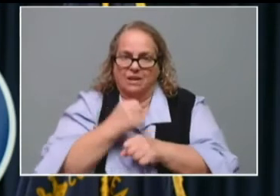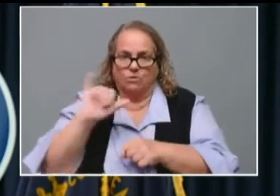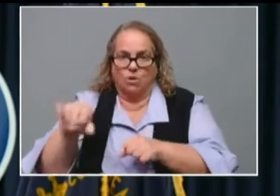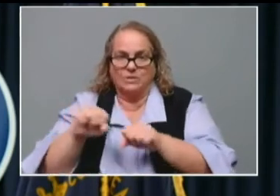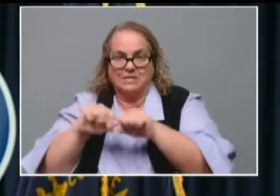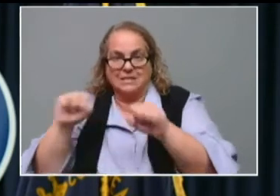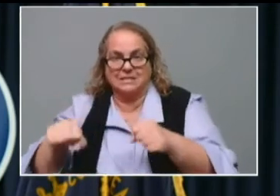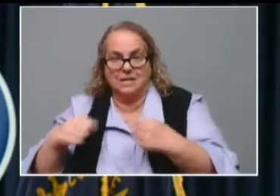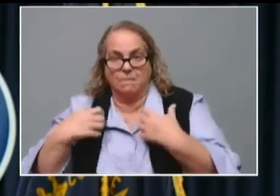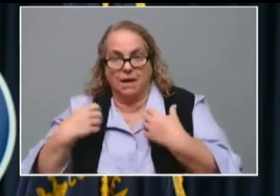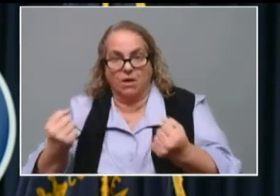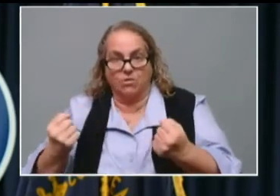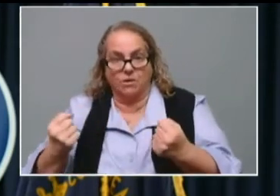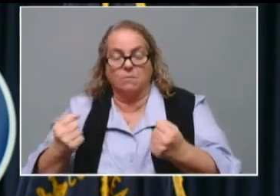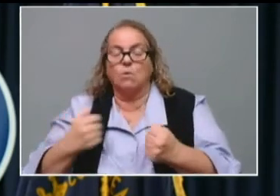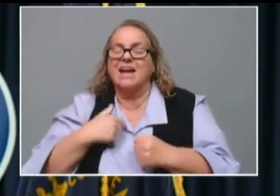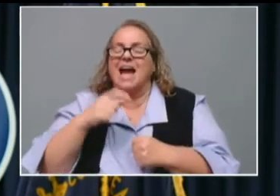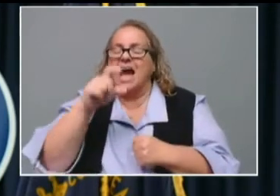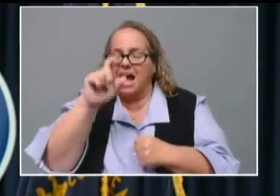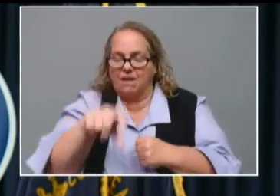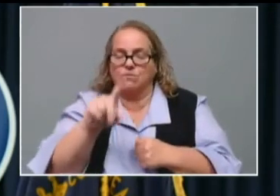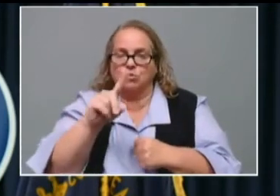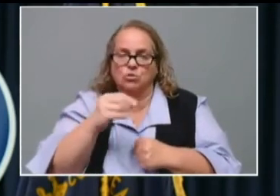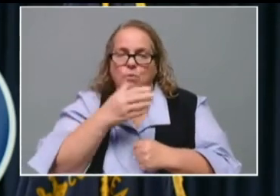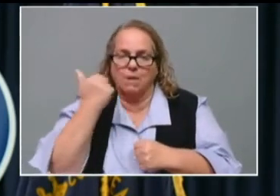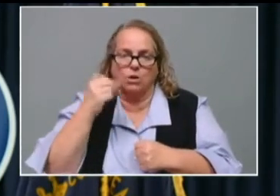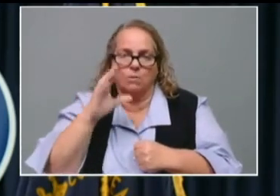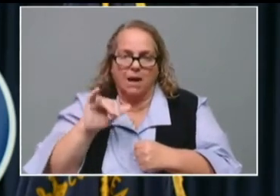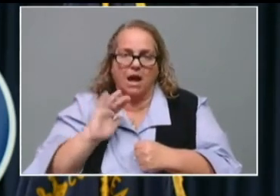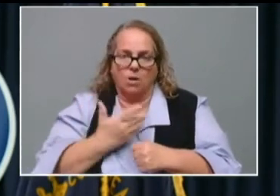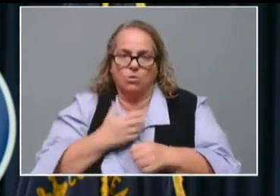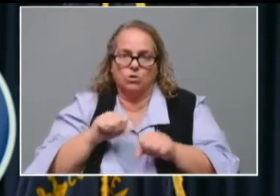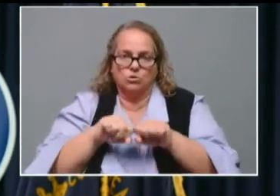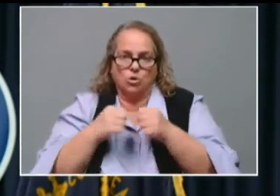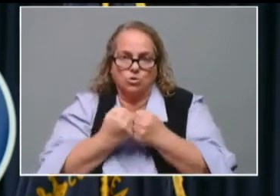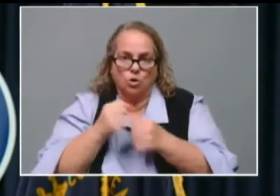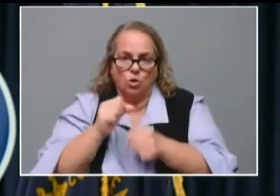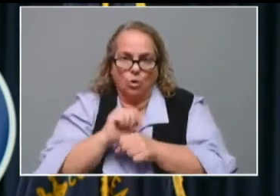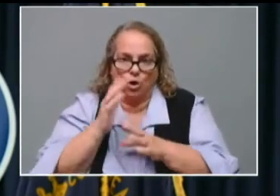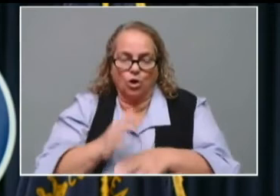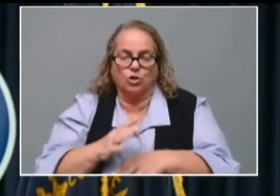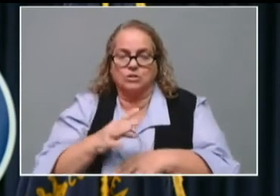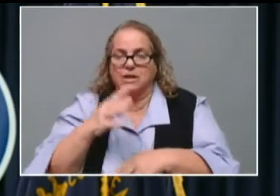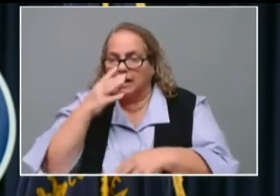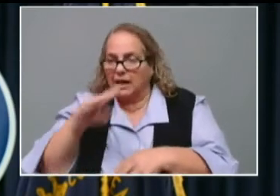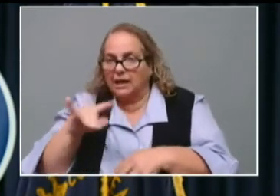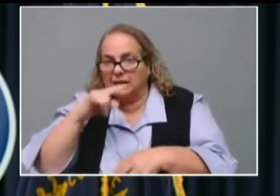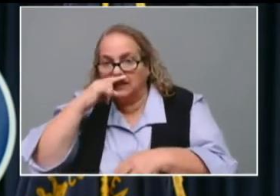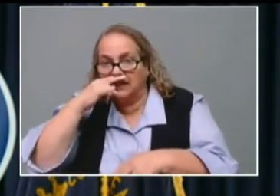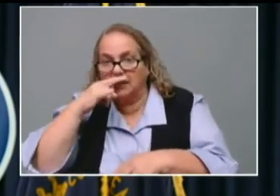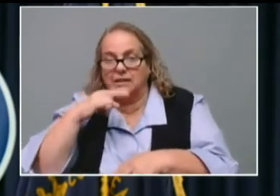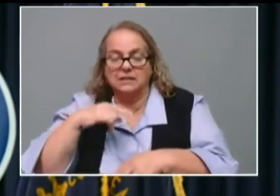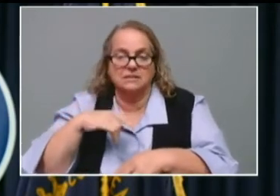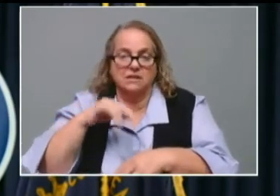have to do better by our social workers are are neglected kids. Those that are in need are depending on it.